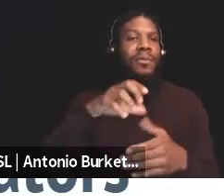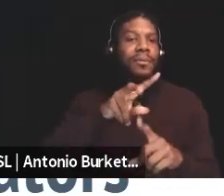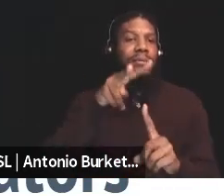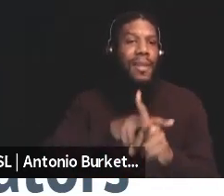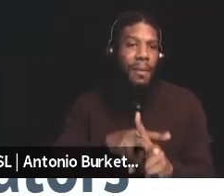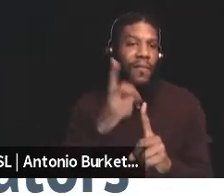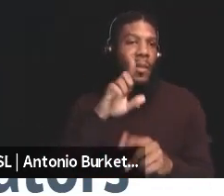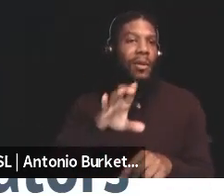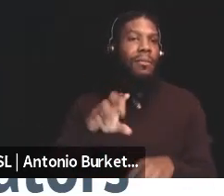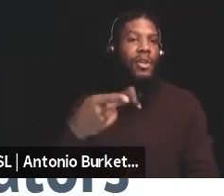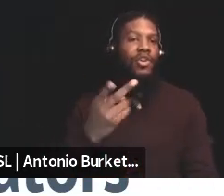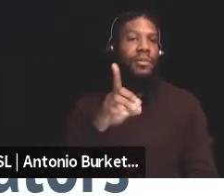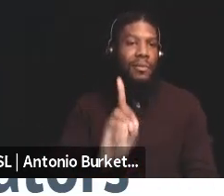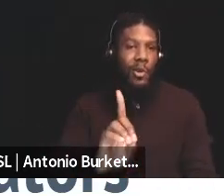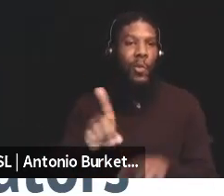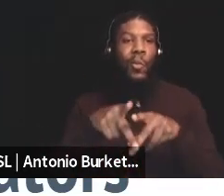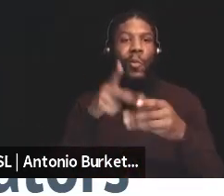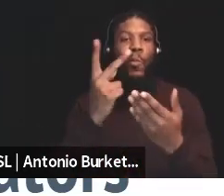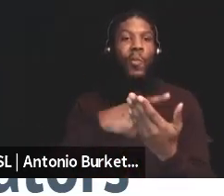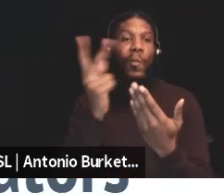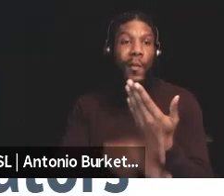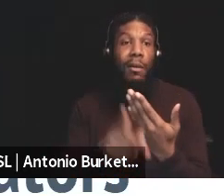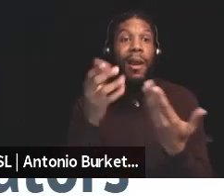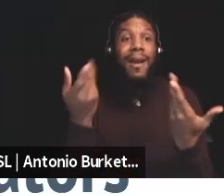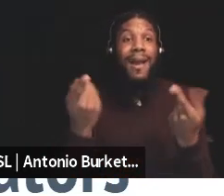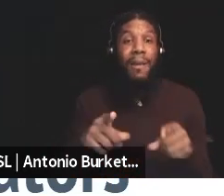took that meeting as an opportunity to split up into smaller groups to explore the expectations